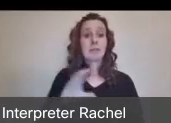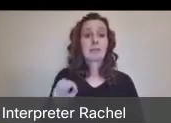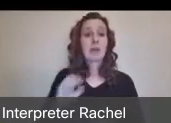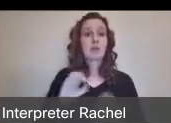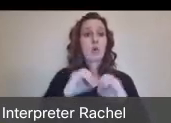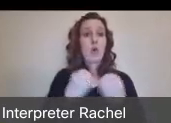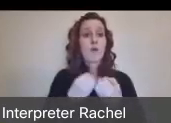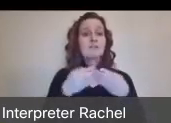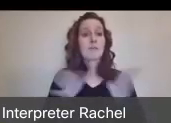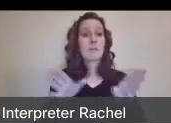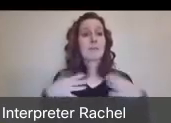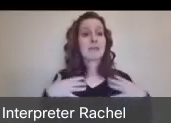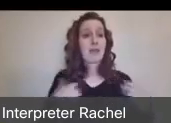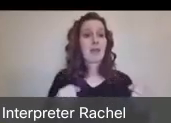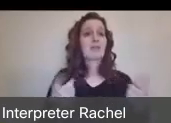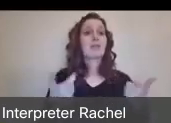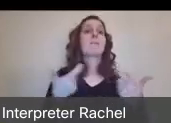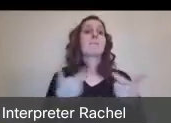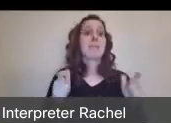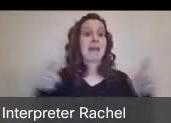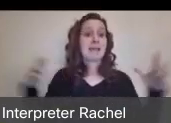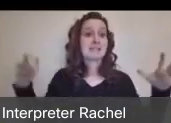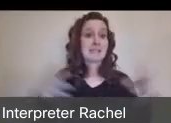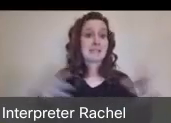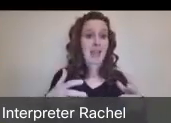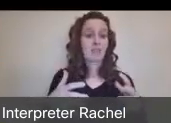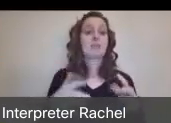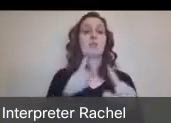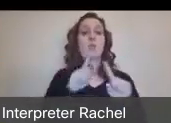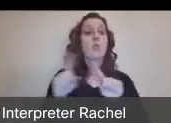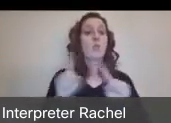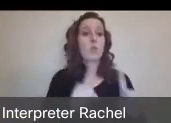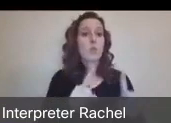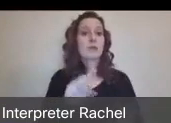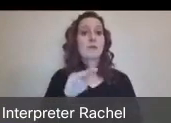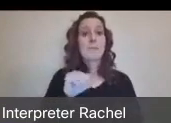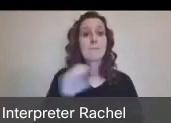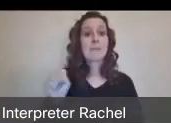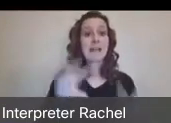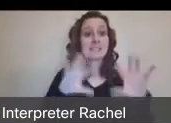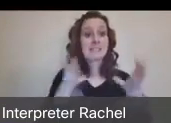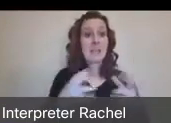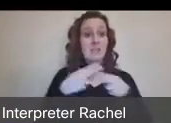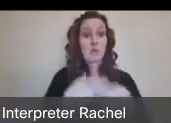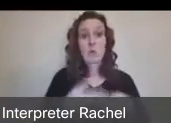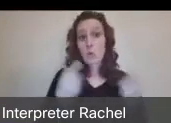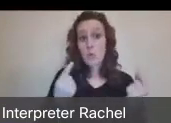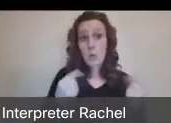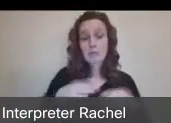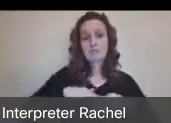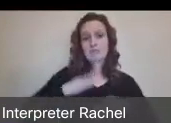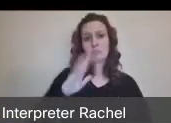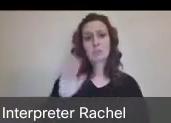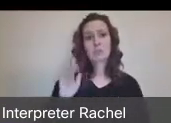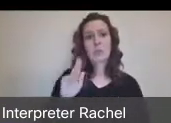mass gathering order, mass gatherings are defined as more than 25 people gathering in an indoor